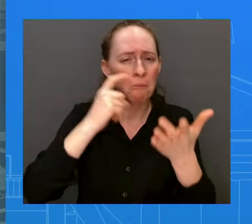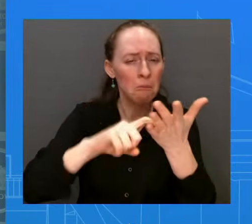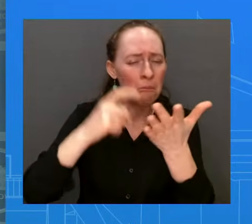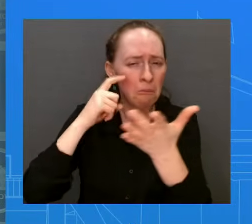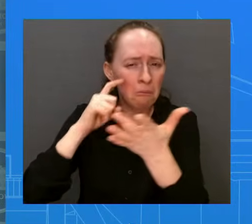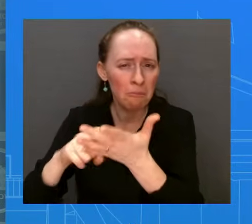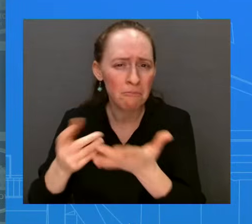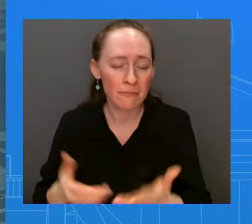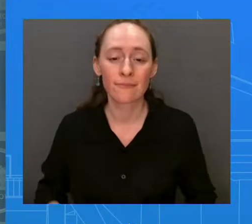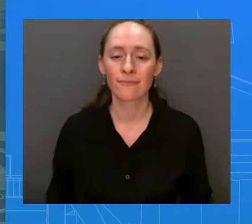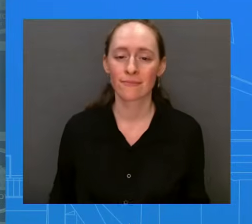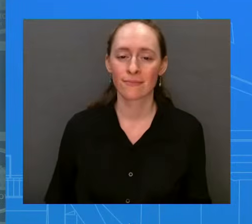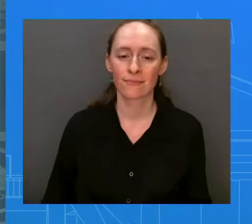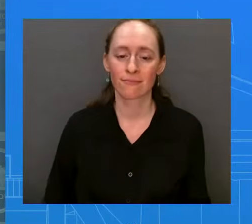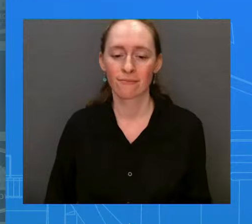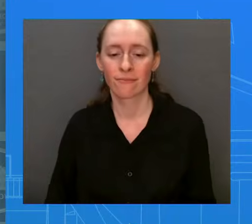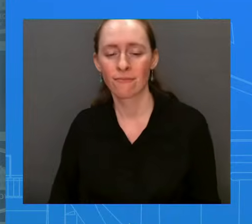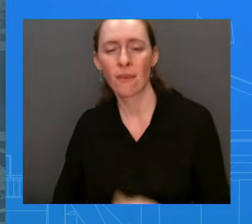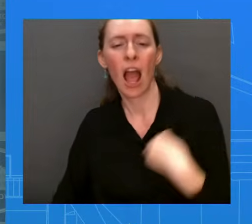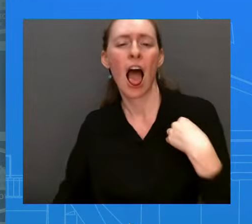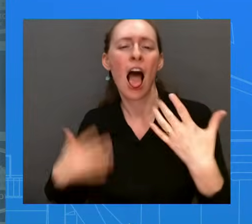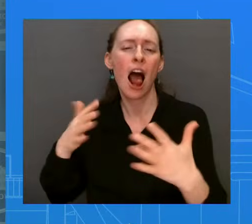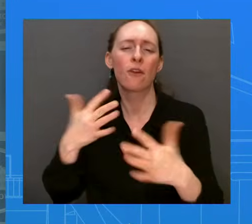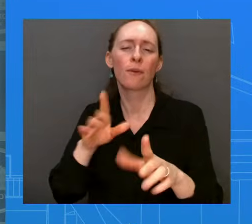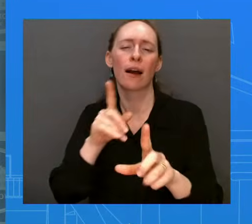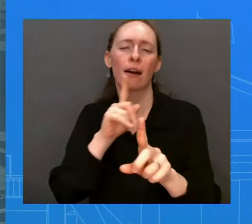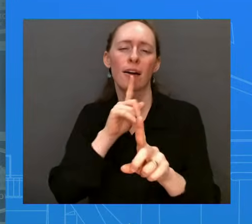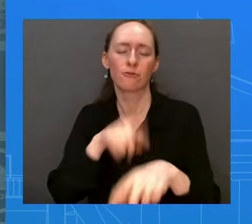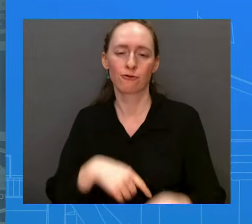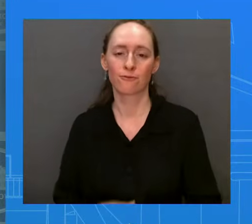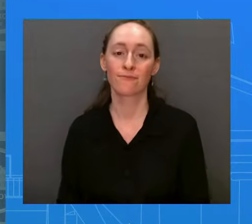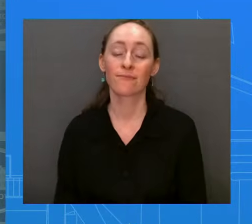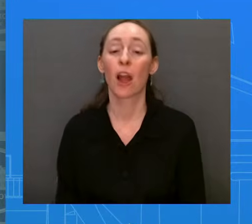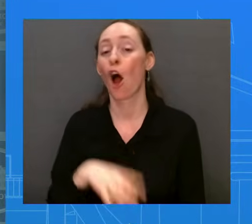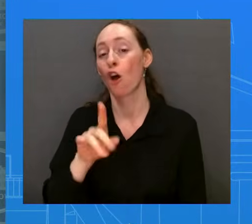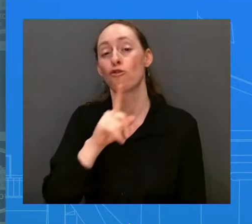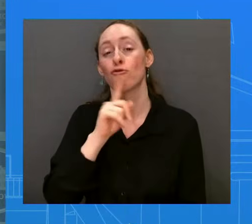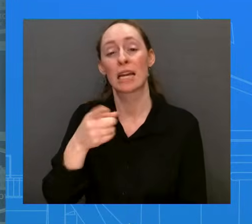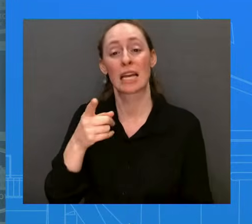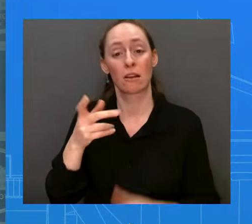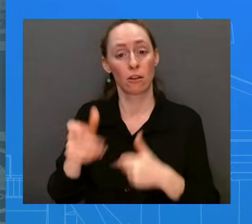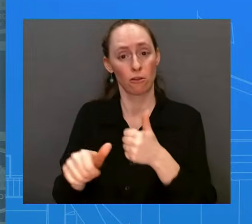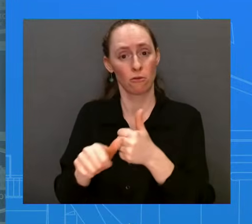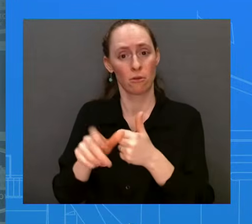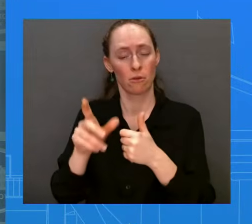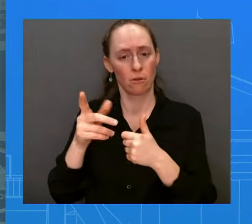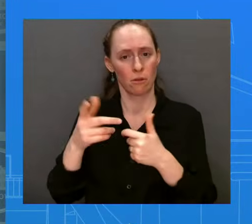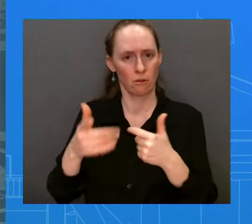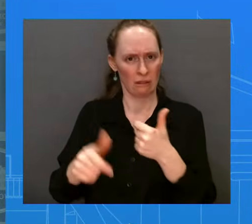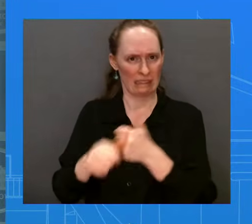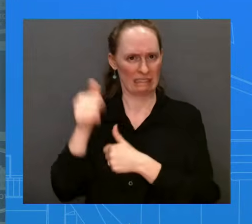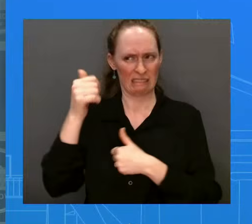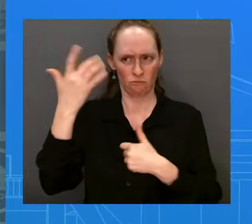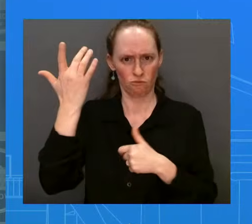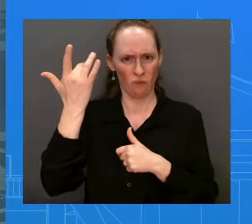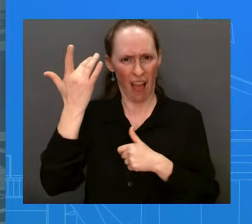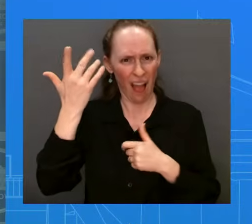to civilian air traffic. The one shot down on Saturday -- I'm sorry, yesterday -- was about 20,000 feet.